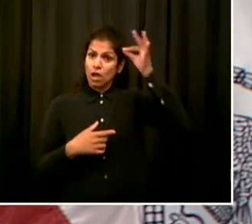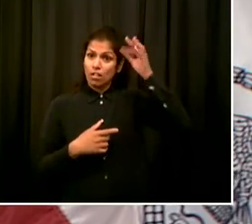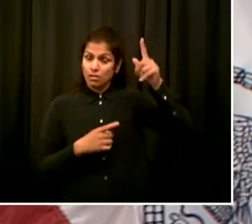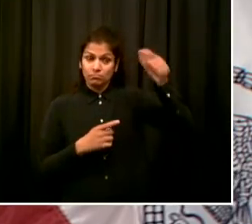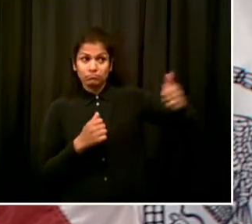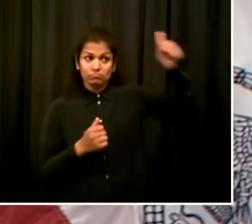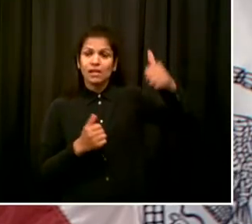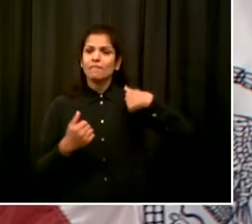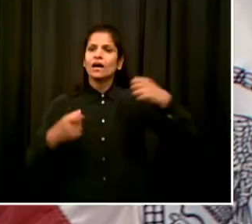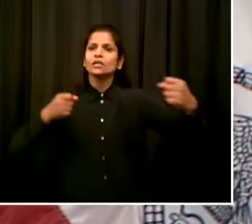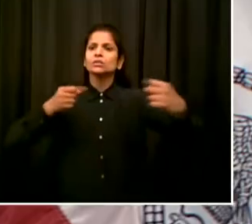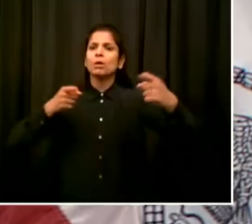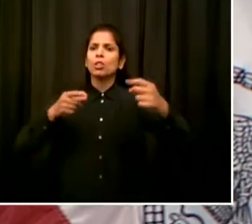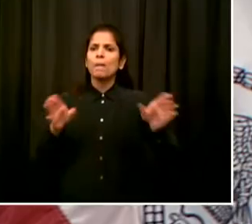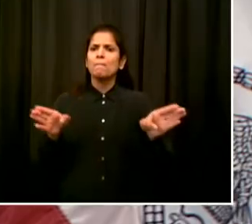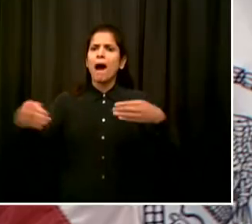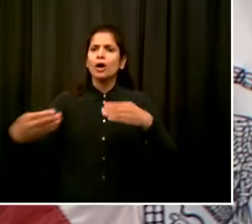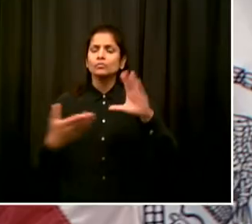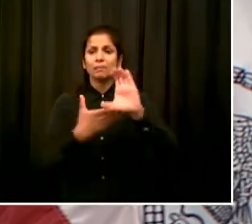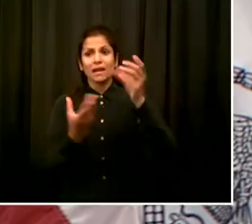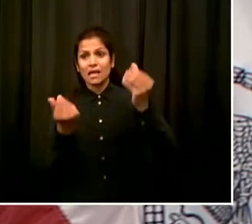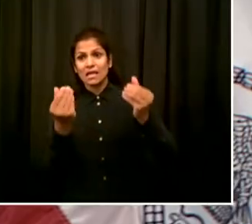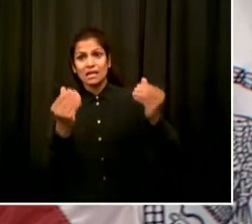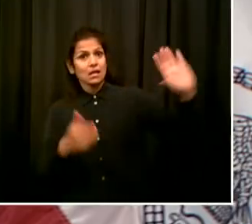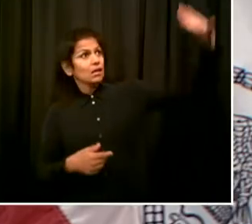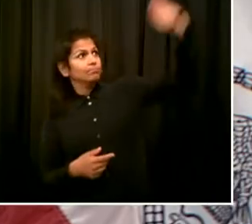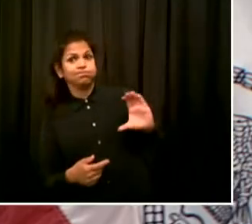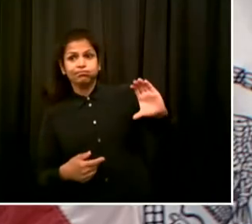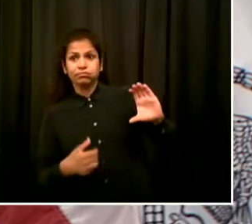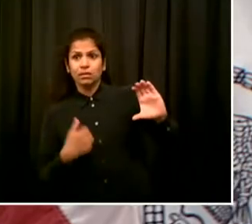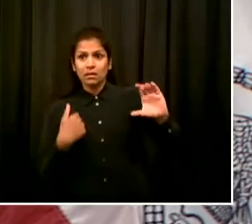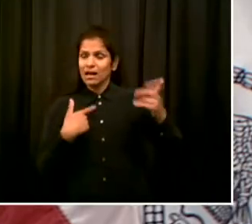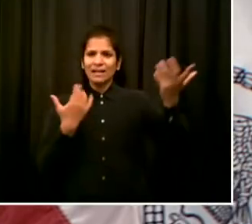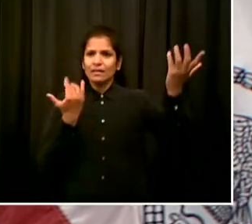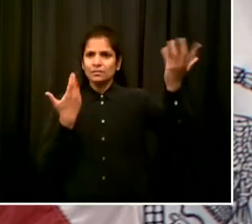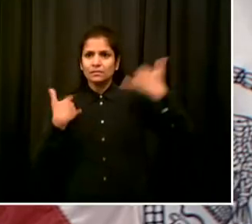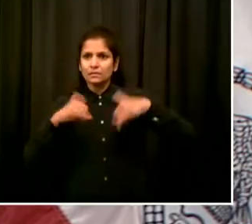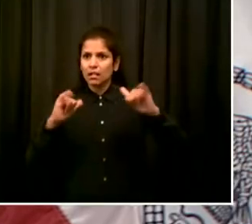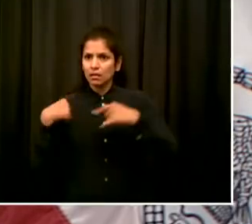MADE OVER LONG- TERM WERE THE RIGHT ONES TO MAKE. GIVEN THE